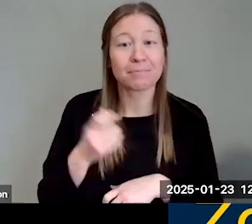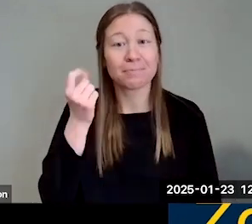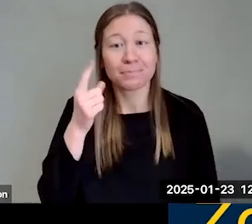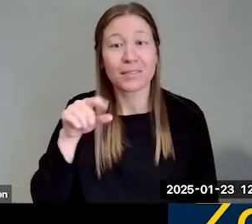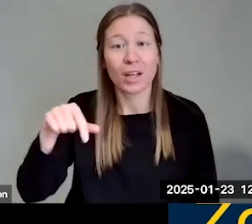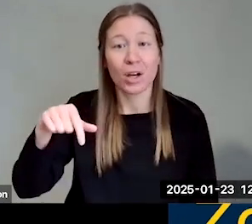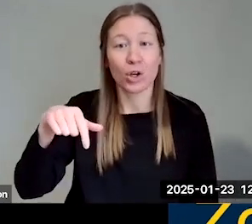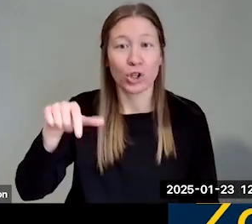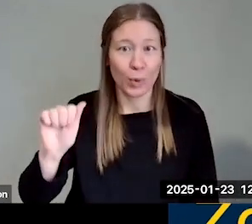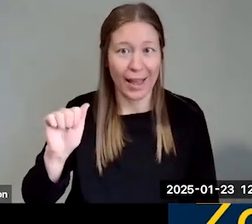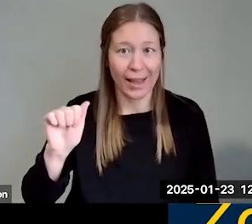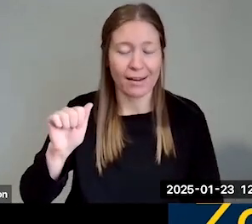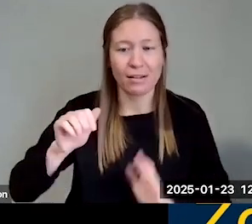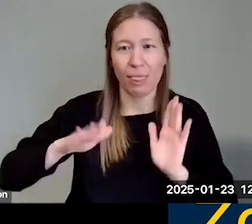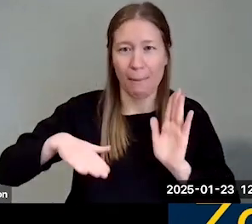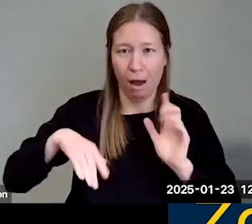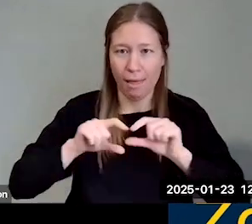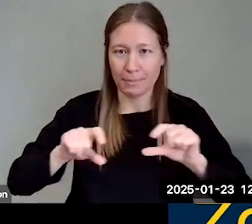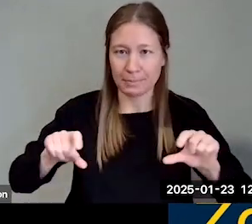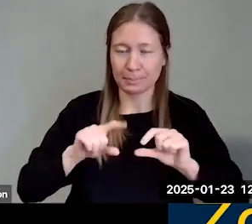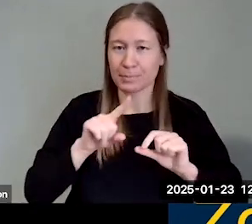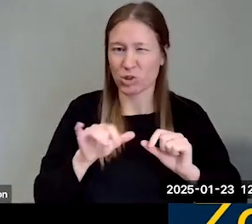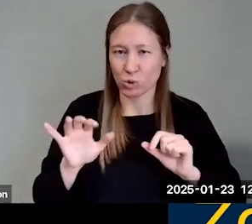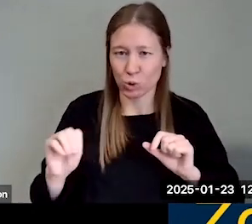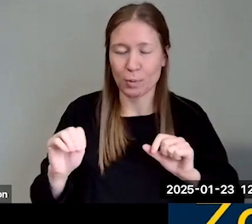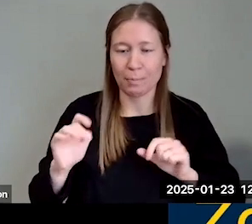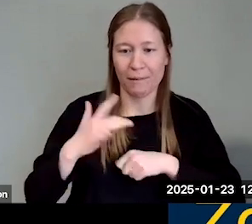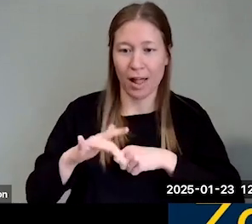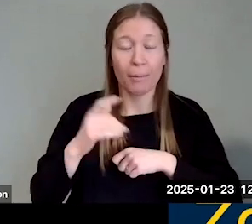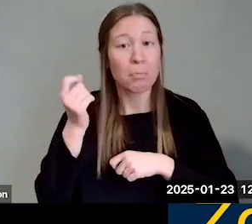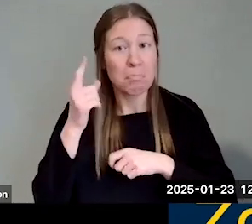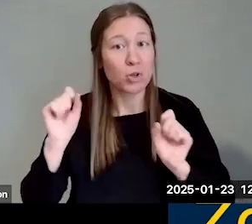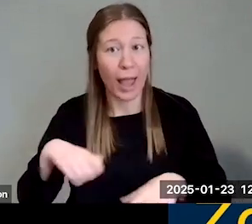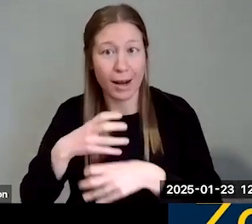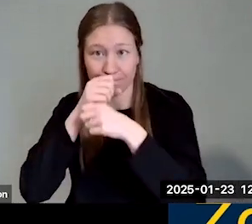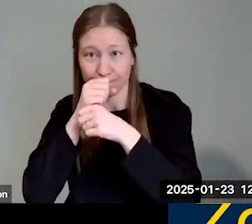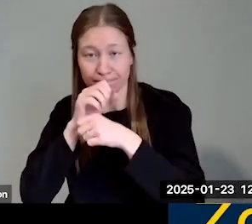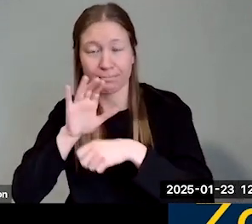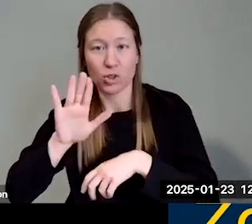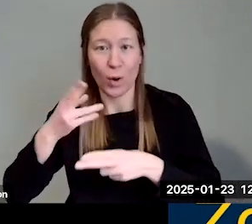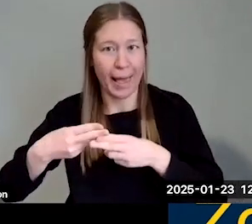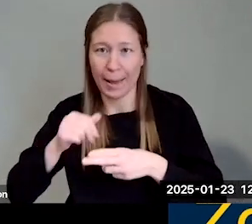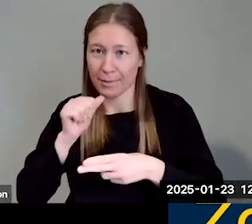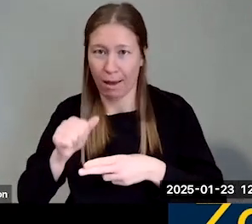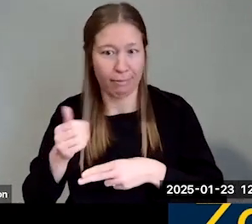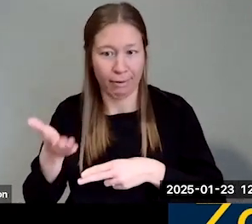to submit your questions. There is an anonymous option to send those in through the Q&A as well.